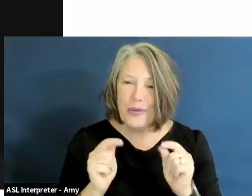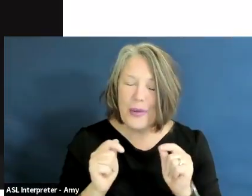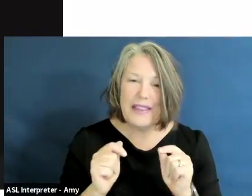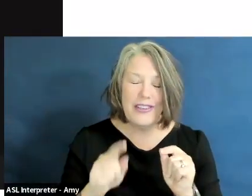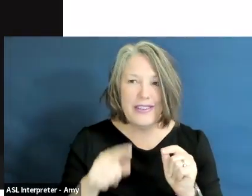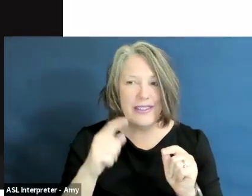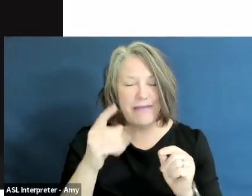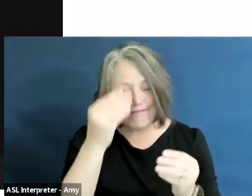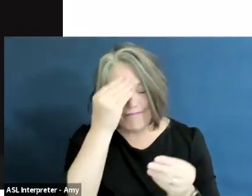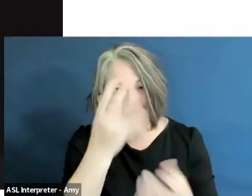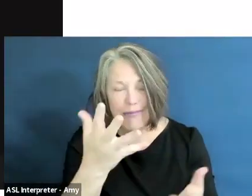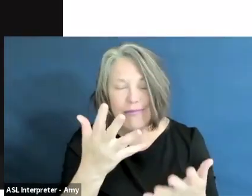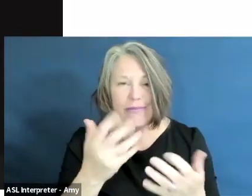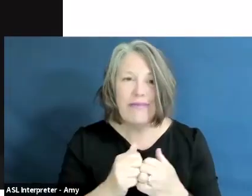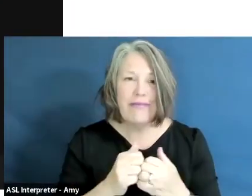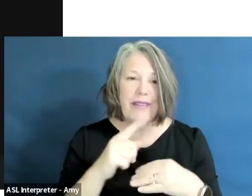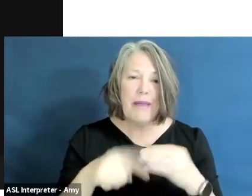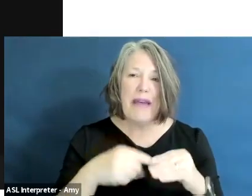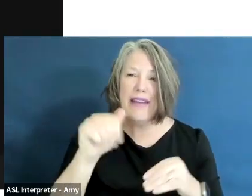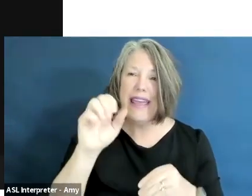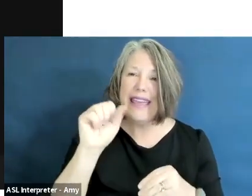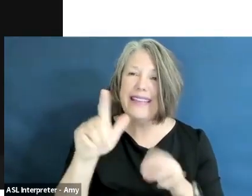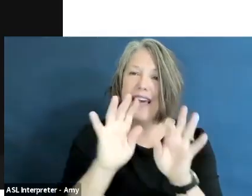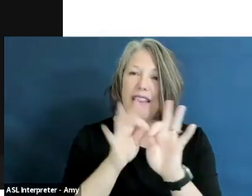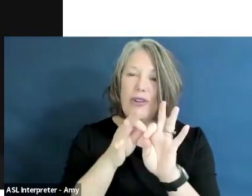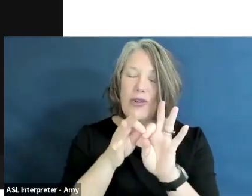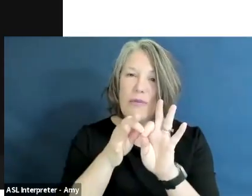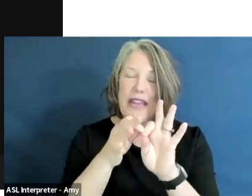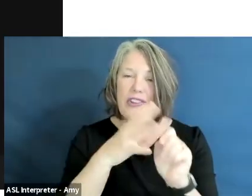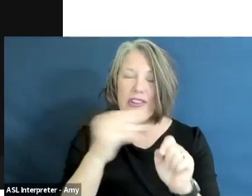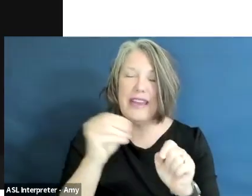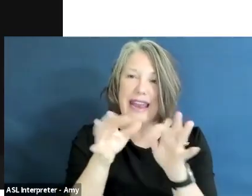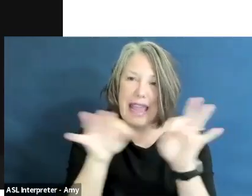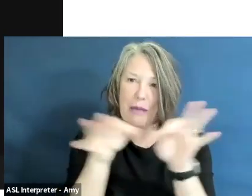about ASL interpretation and captioning.